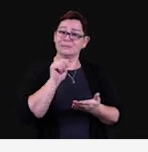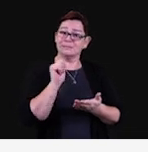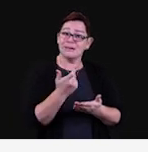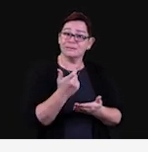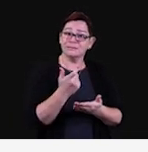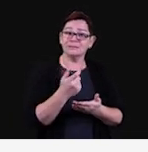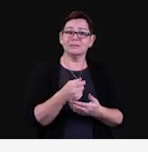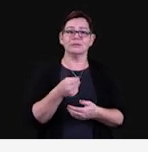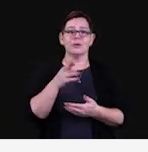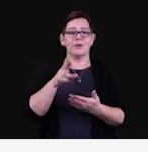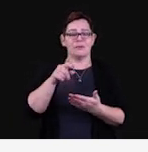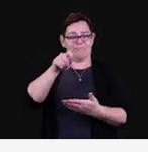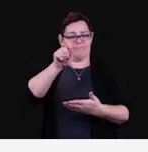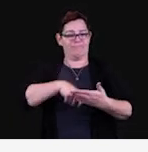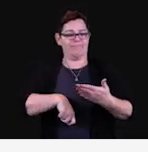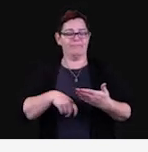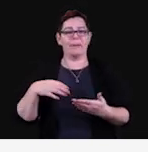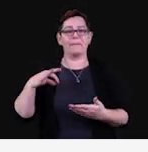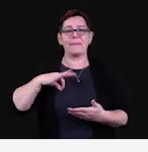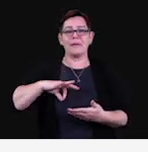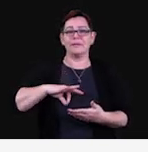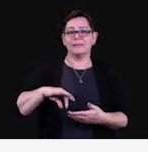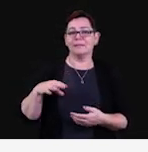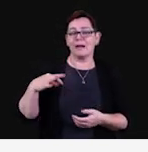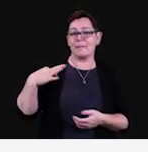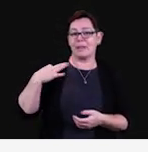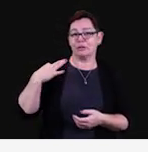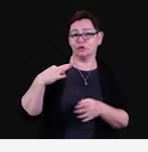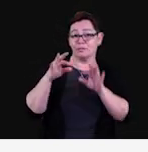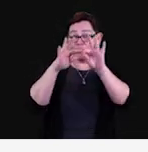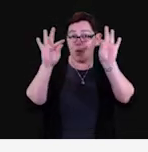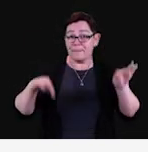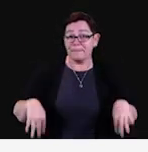Finally, you will also need to give your SIN to your school’s administration so